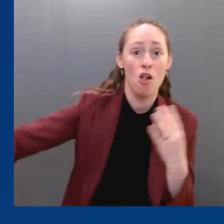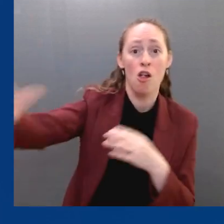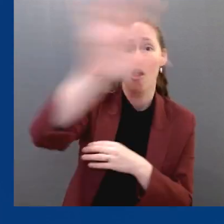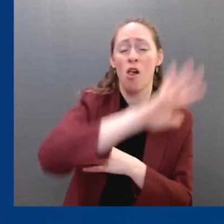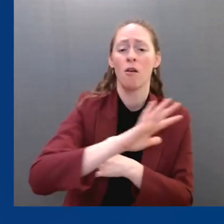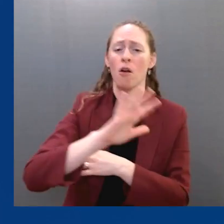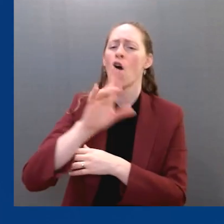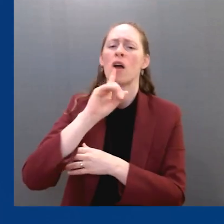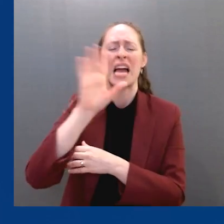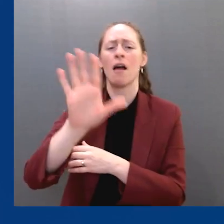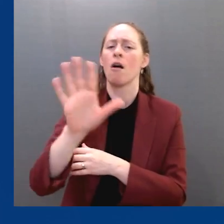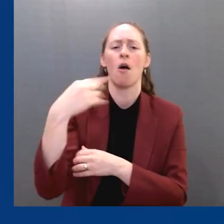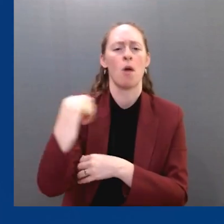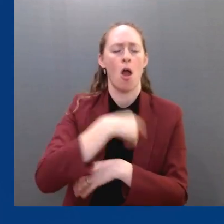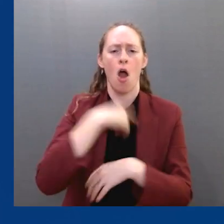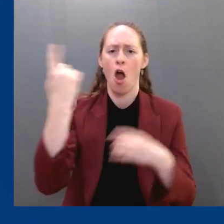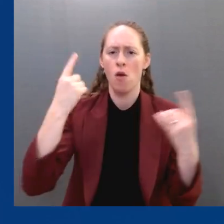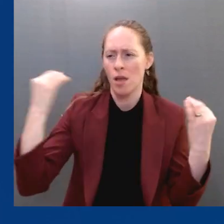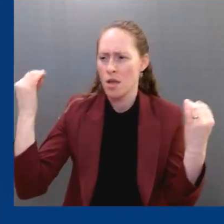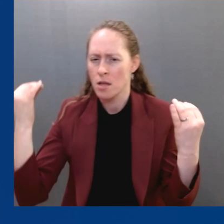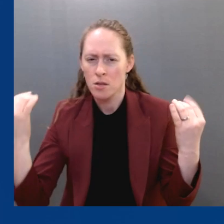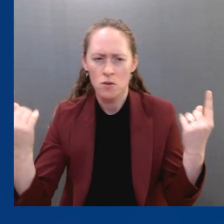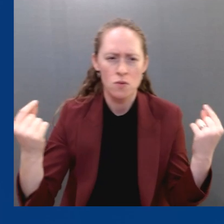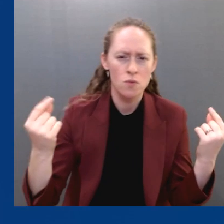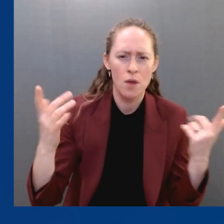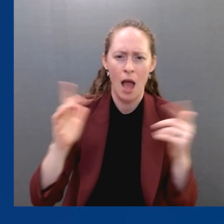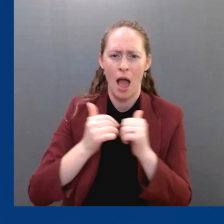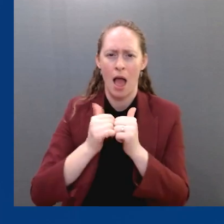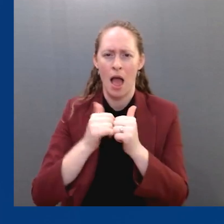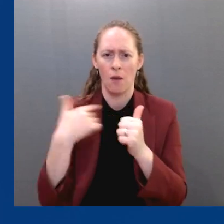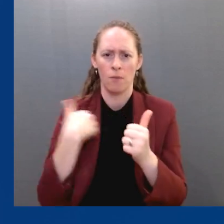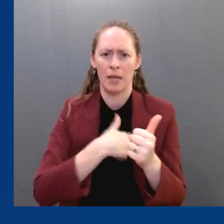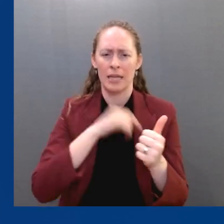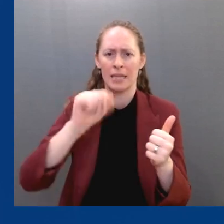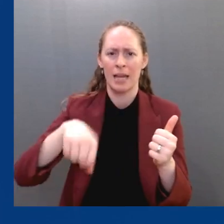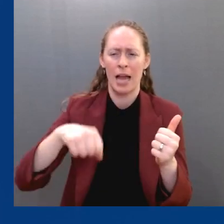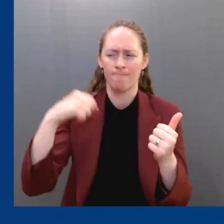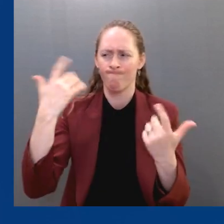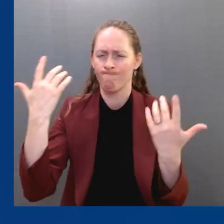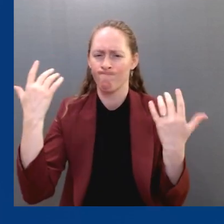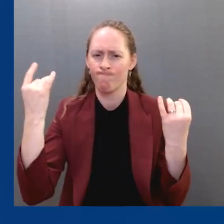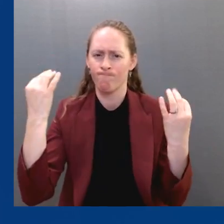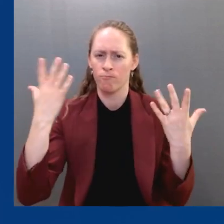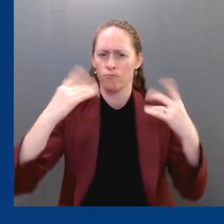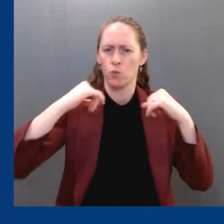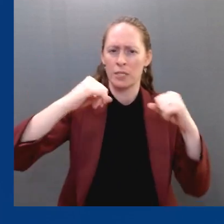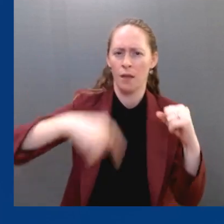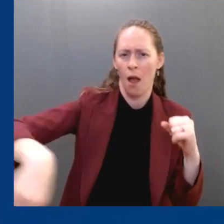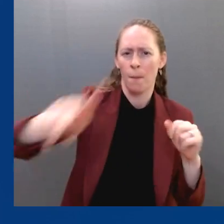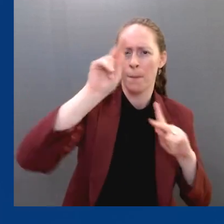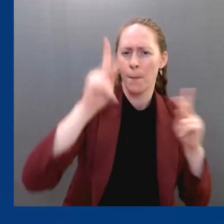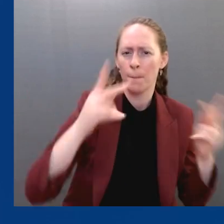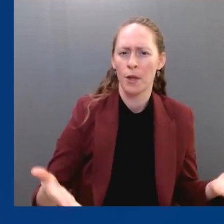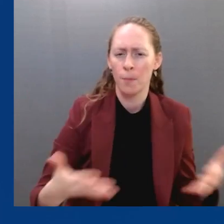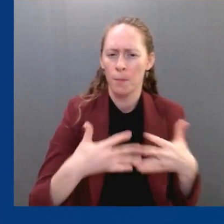we can be doing to better protect the American people. So those conversations have been going on for a while. We are also very, very clear.